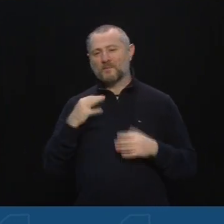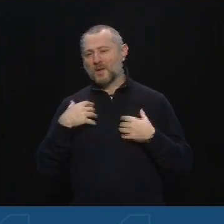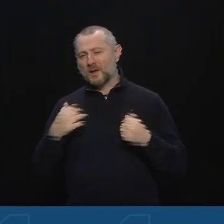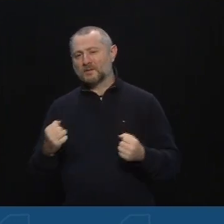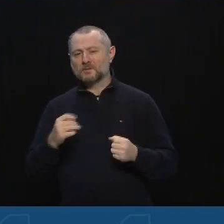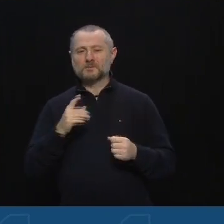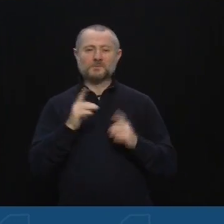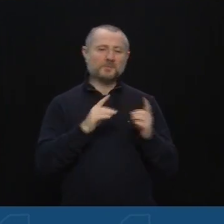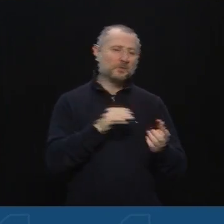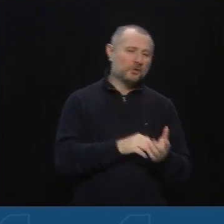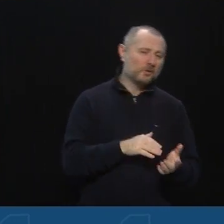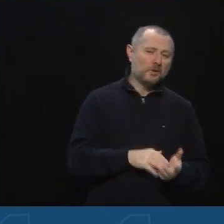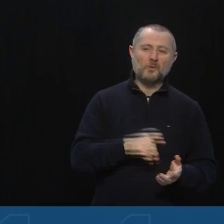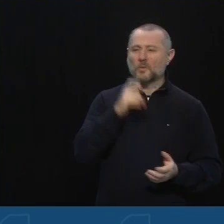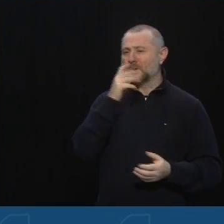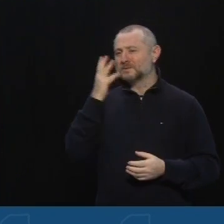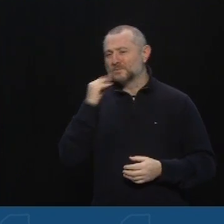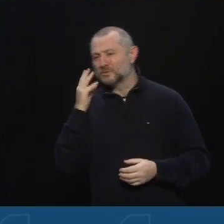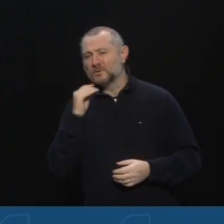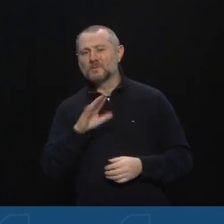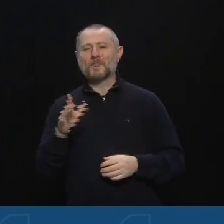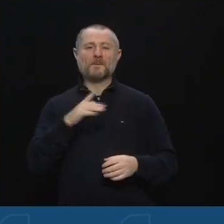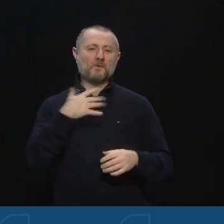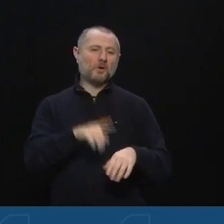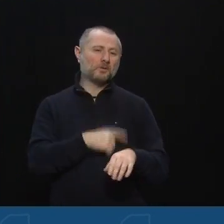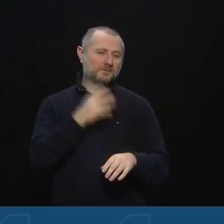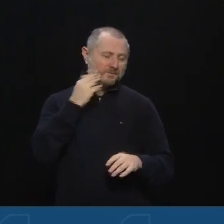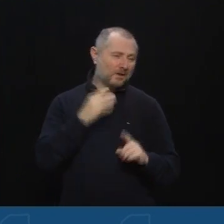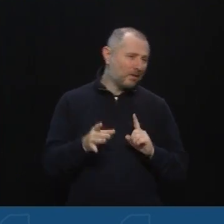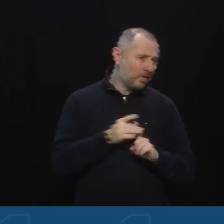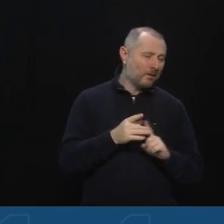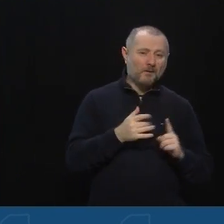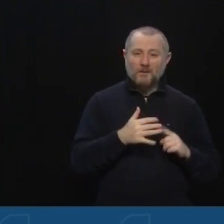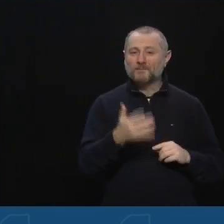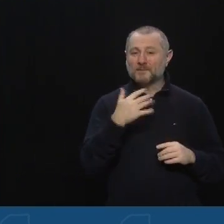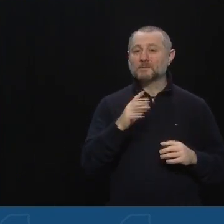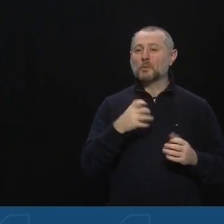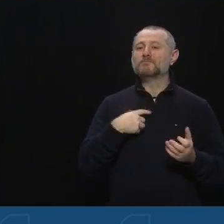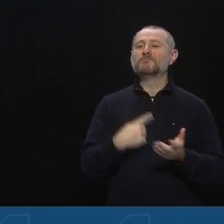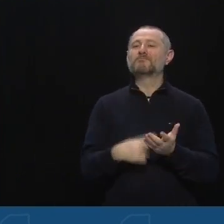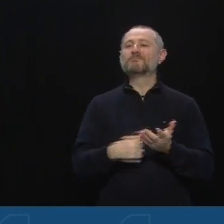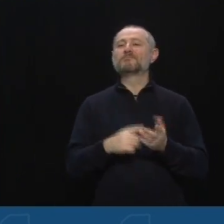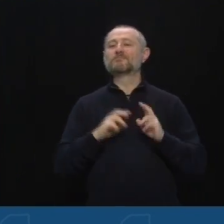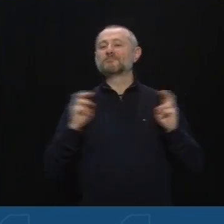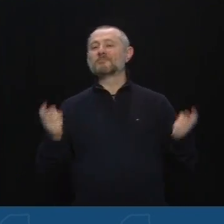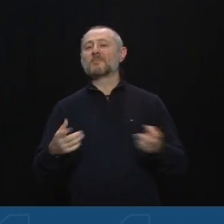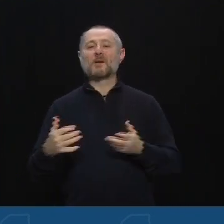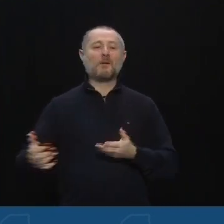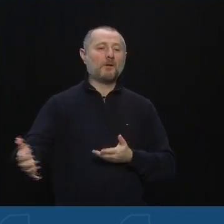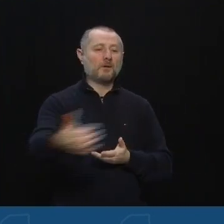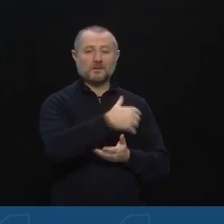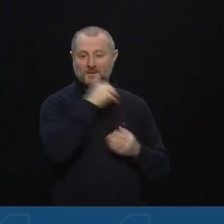IT WILL BE OPEN TO THE PUBLIC. BUT DOCTORS, PEOPLE WHO ARE EXPERIENCE ING LONG COVID, LET'S TALK TO THEM ABOUT WHAT'S GOING